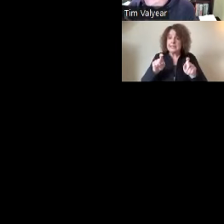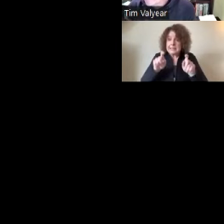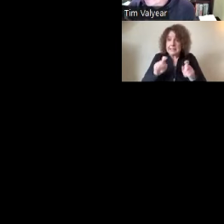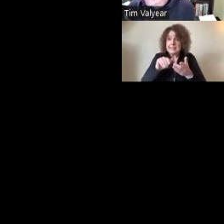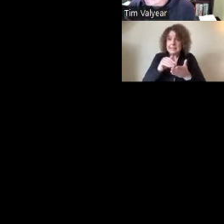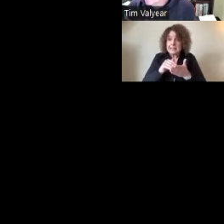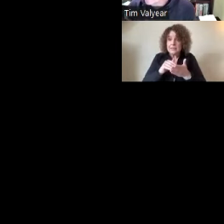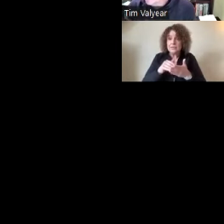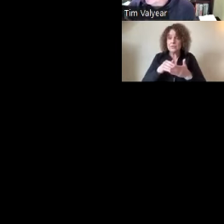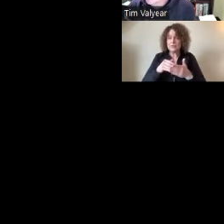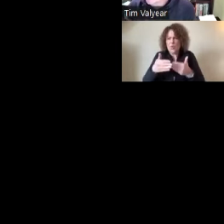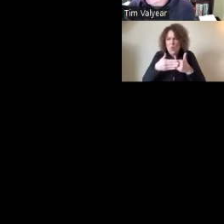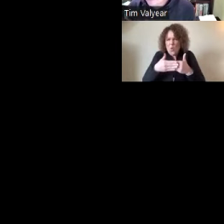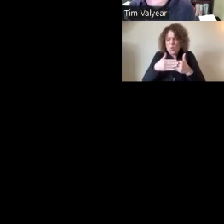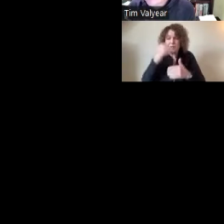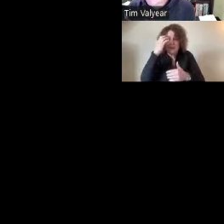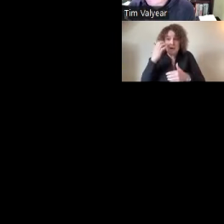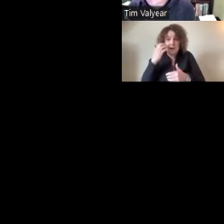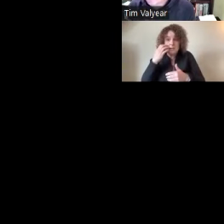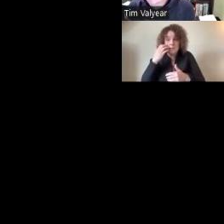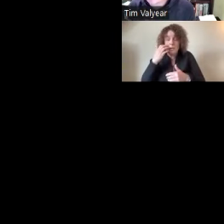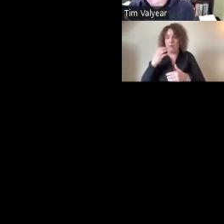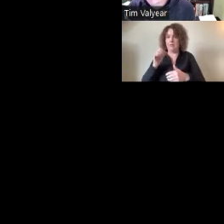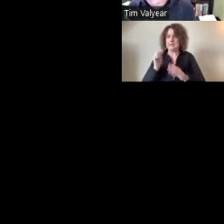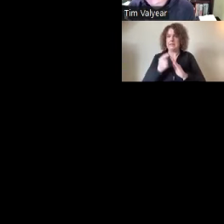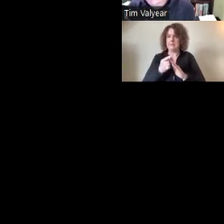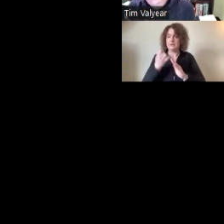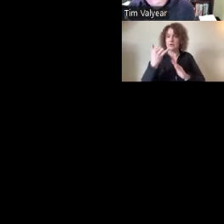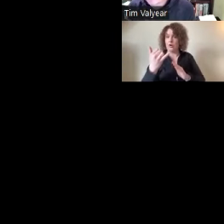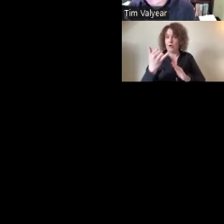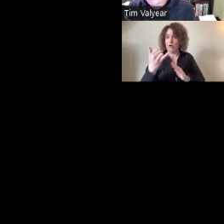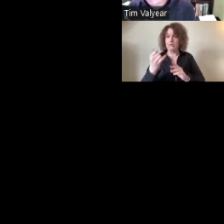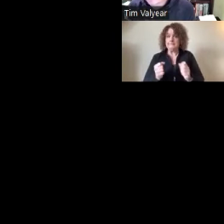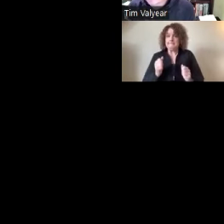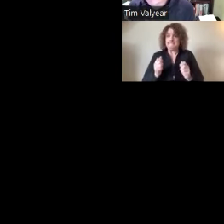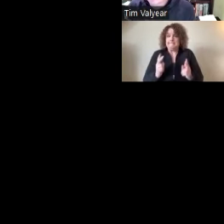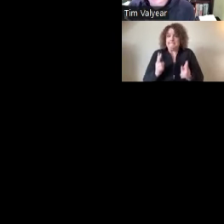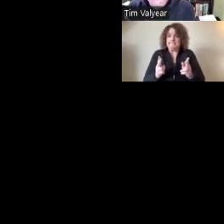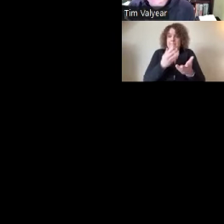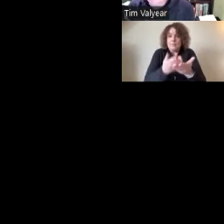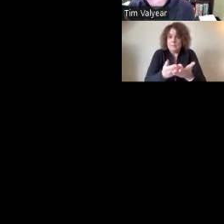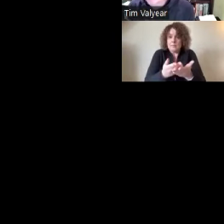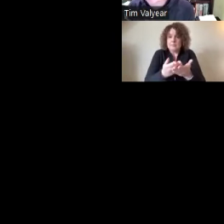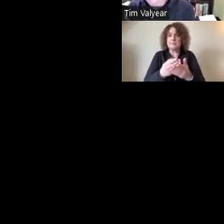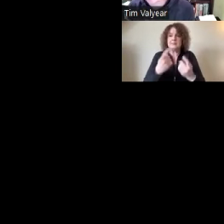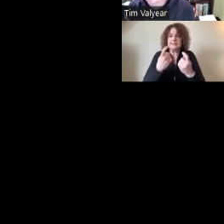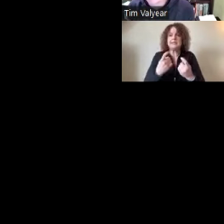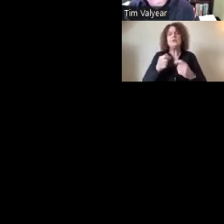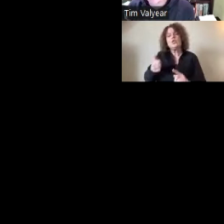call. I live in New Market. She literally called, and the testing center is by the hospital, and she lives right